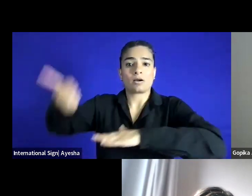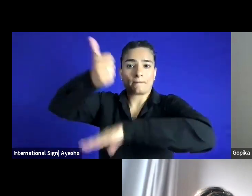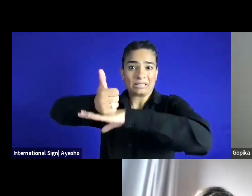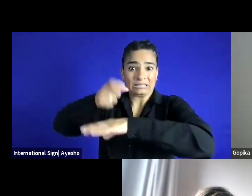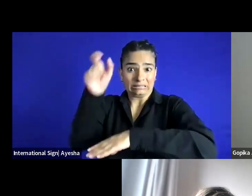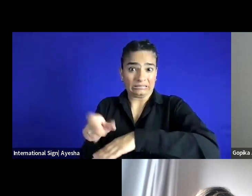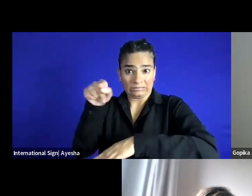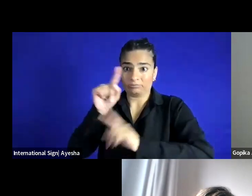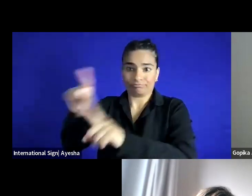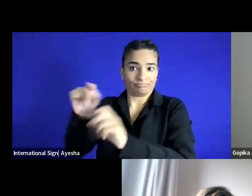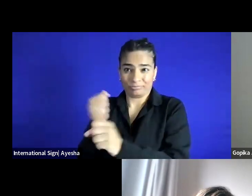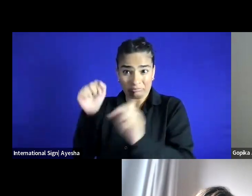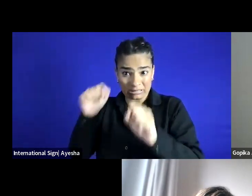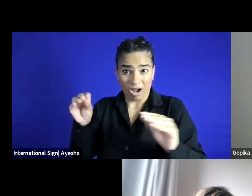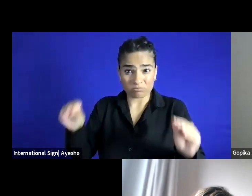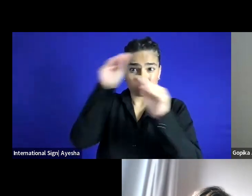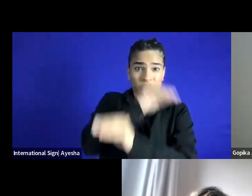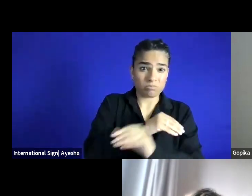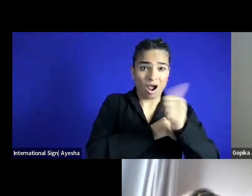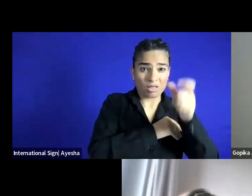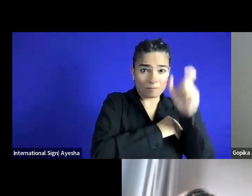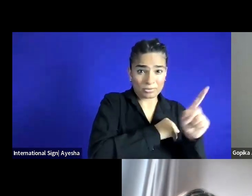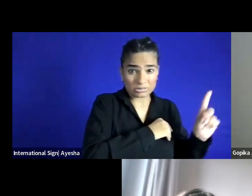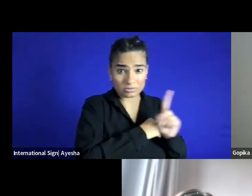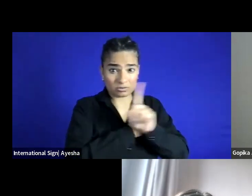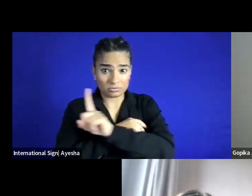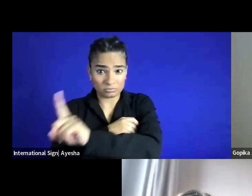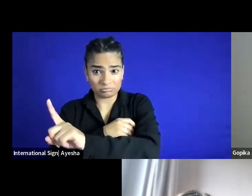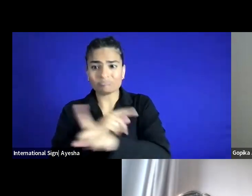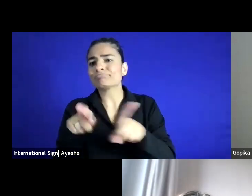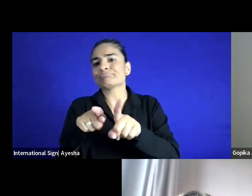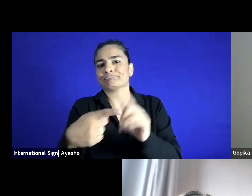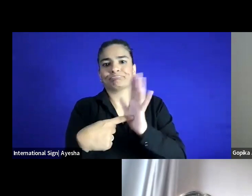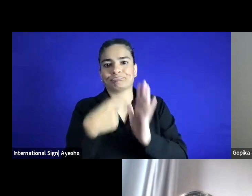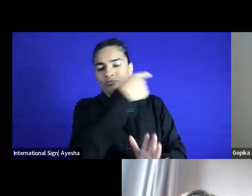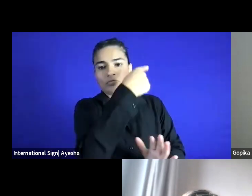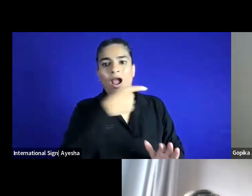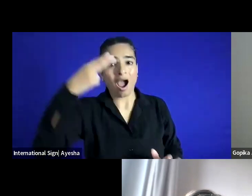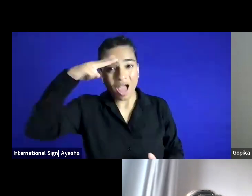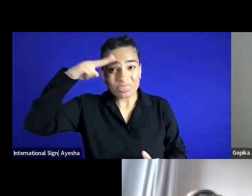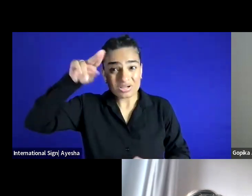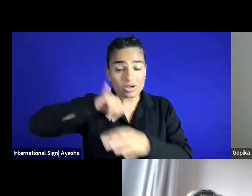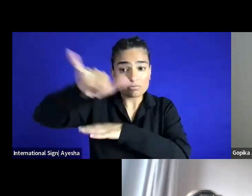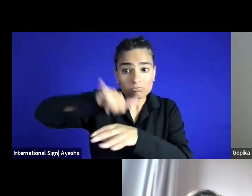you were talking about the airport, or illness. What happens about reimbursements